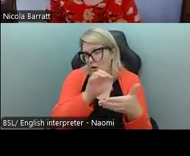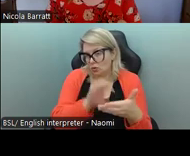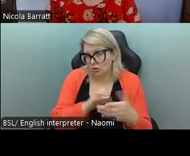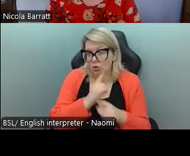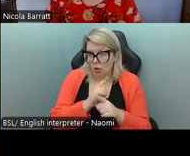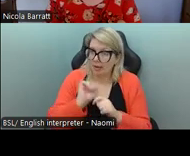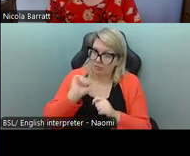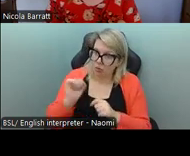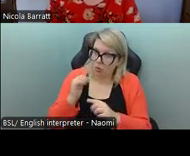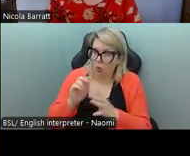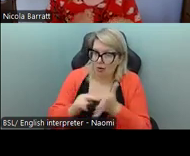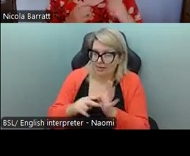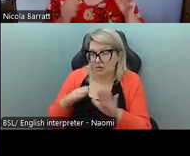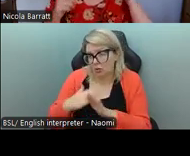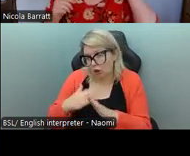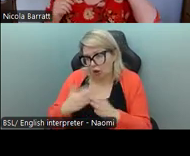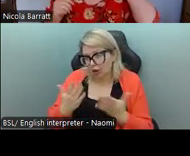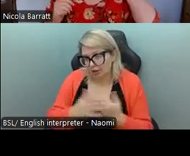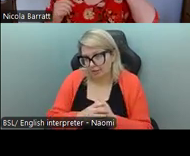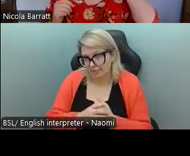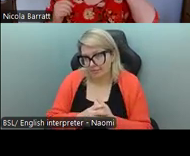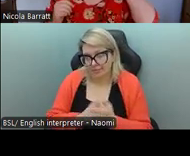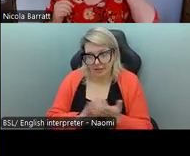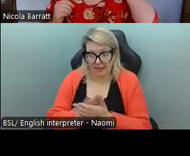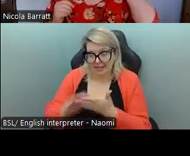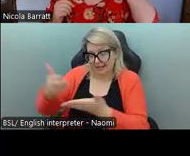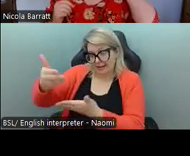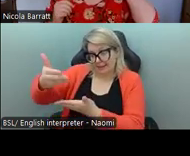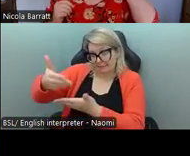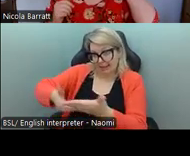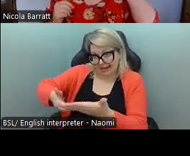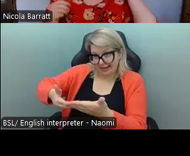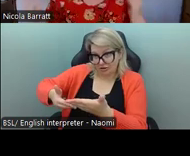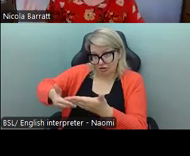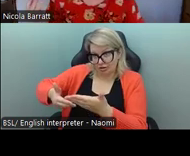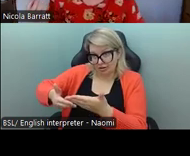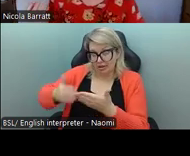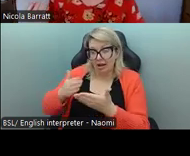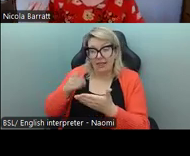at the organization. Your page, really, is as strong as your employees' profiles.